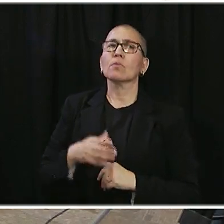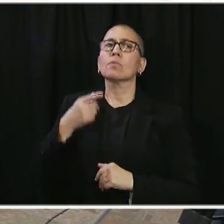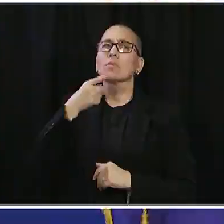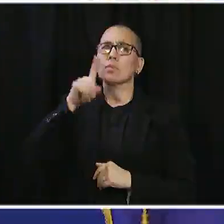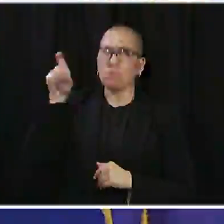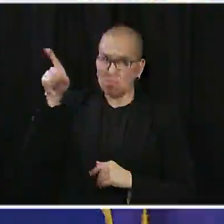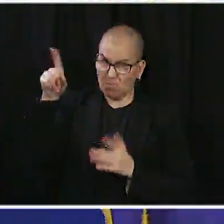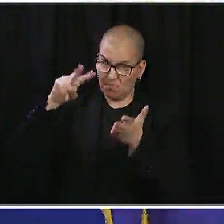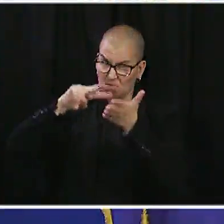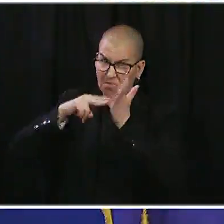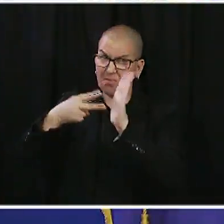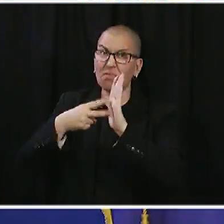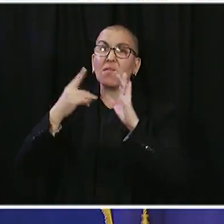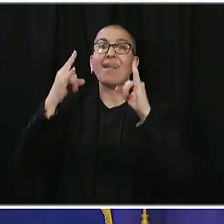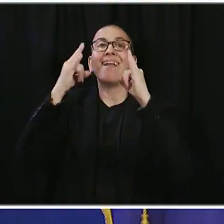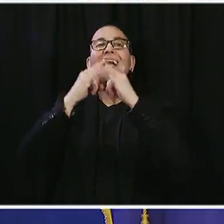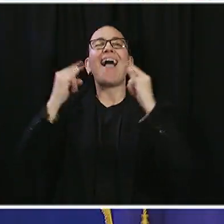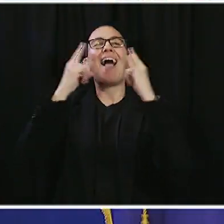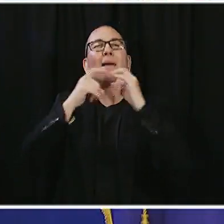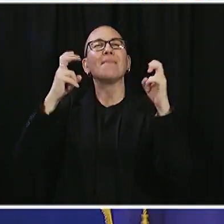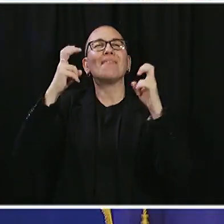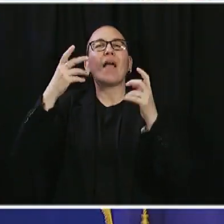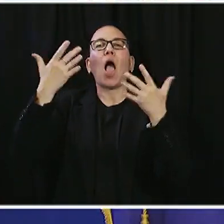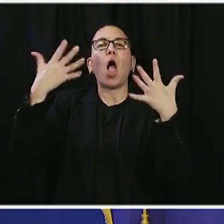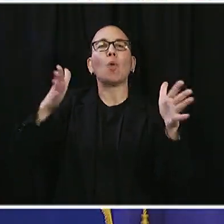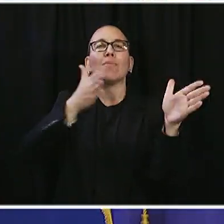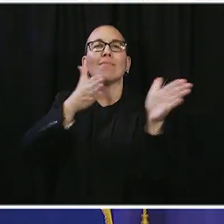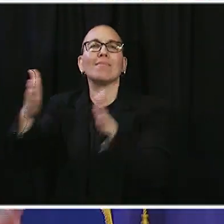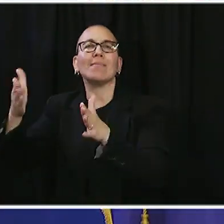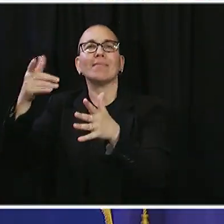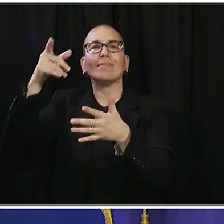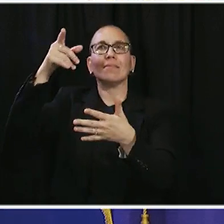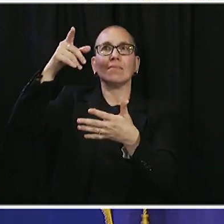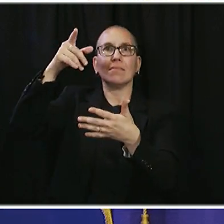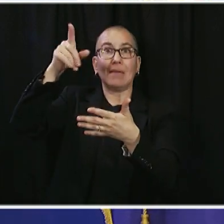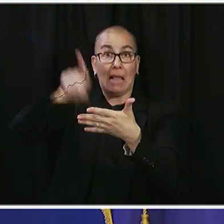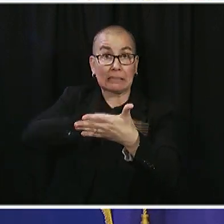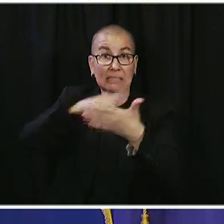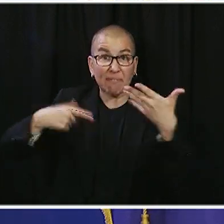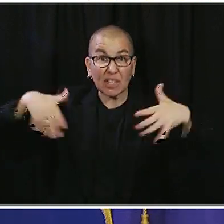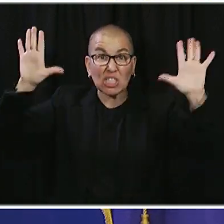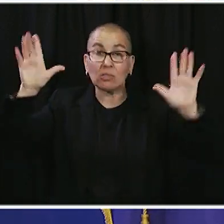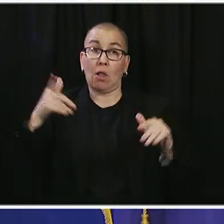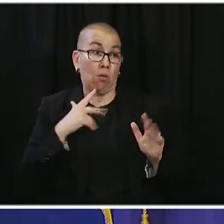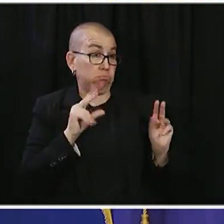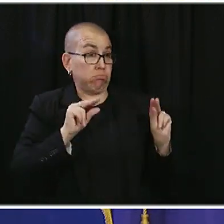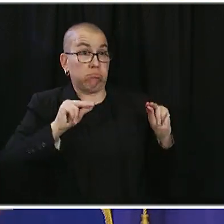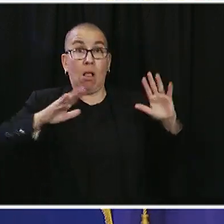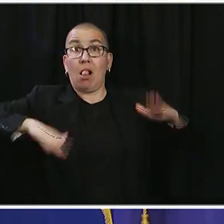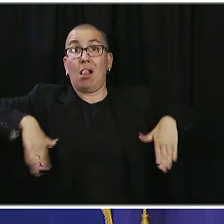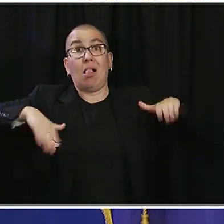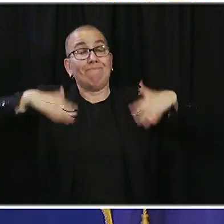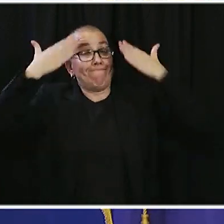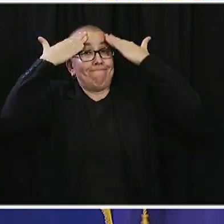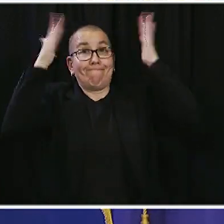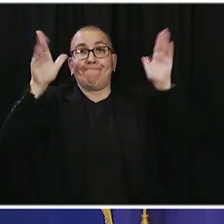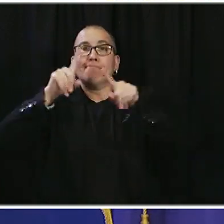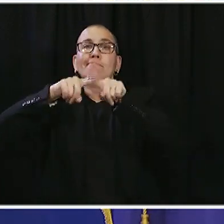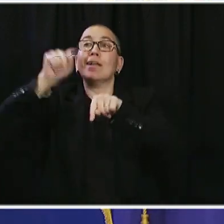SORT OF AKIN TO DAY -- ≫ ARE YOU LOOKING AT THOSE CAMPS BE OUT FOR THE SUMMER THEN? ≫ I DON'T THINK WE'RE PREPARED TO ANNOUNCE THAT YET. IF YOU LOOK THROUGH THE PHASES,